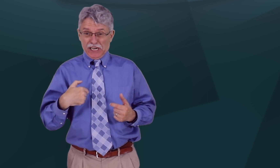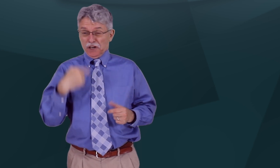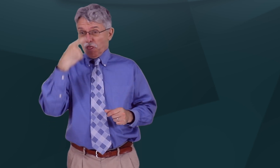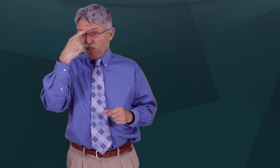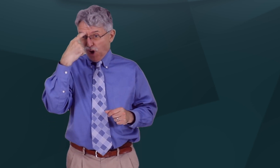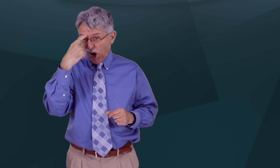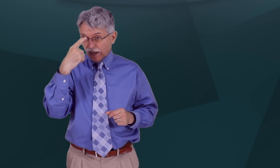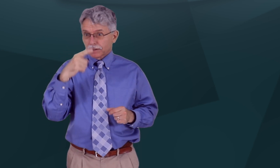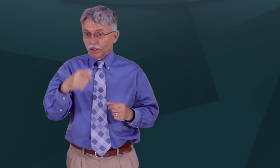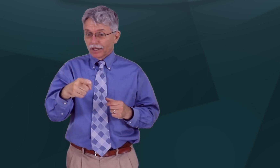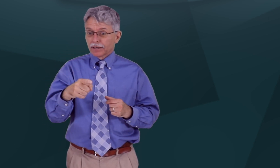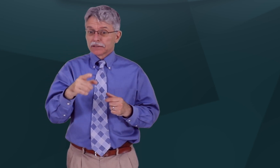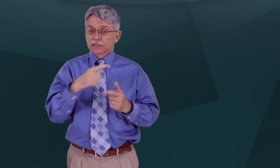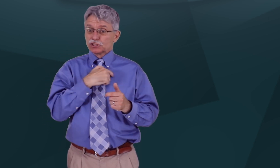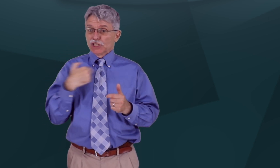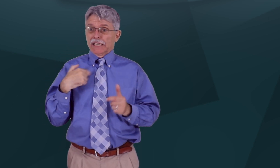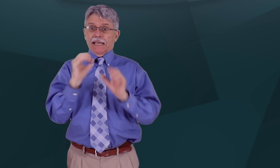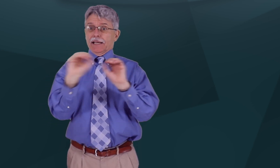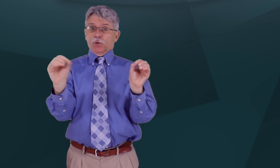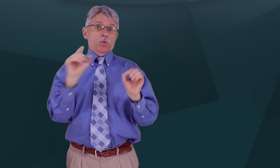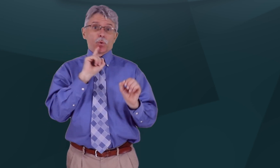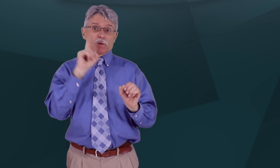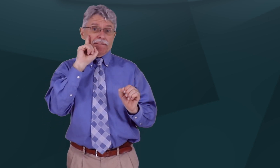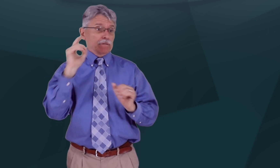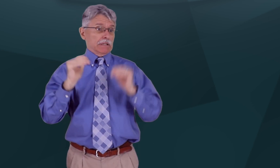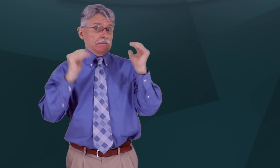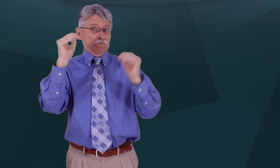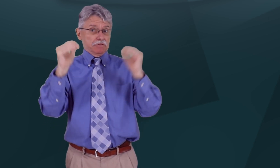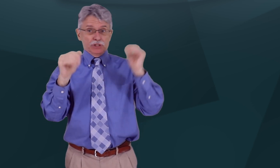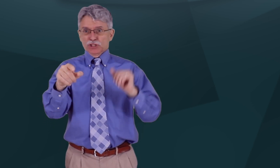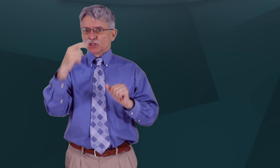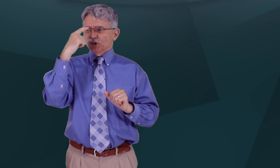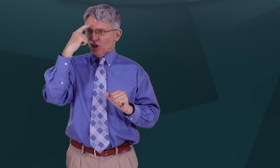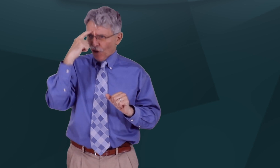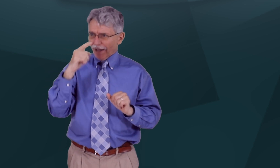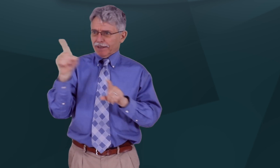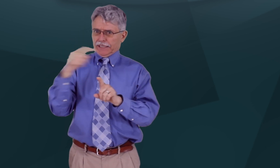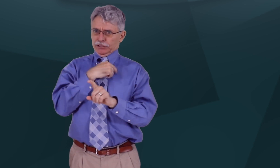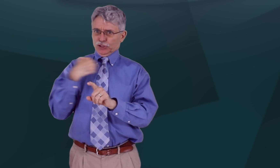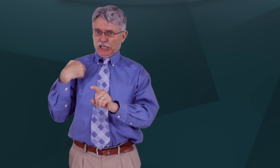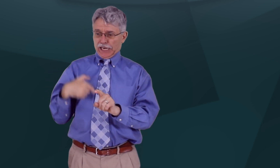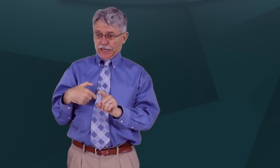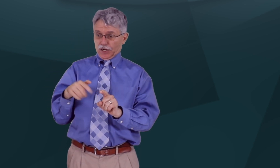but on the other hand, our girl from China thought that in China,